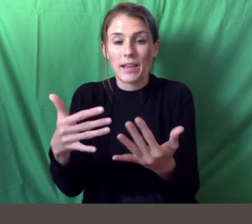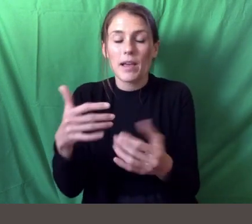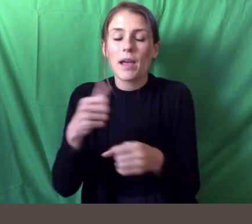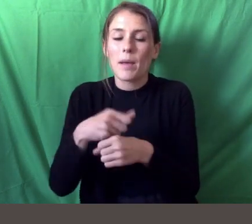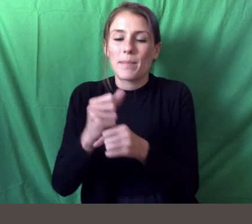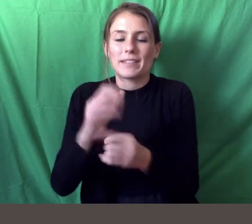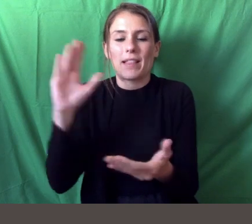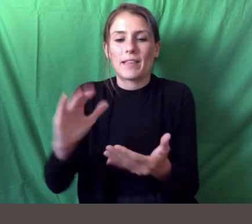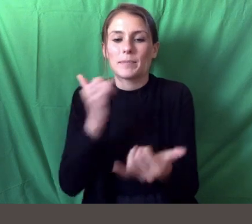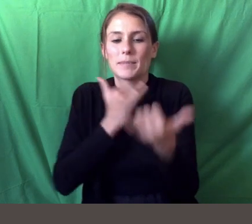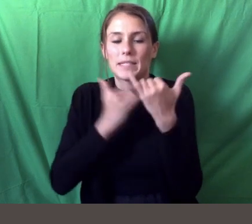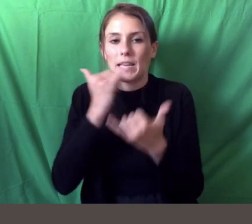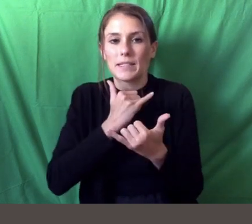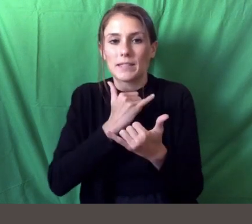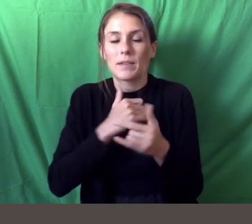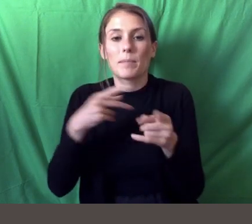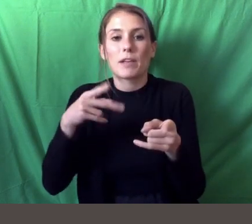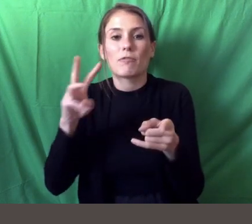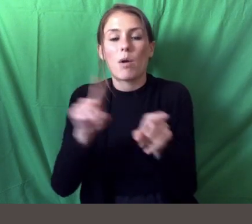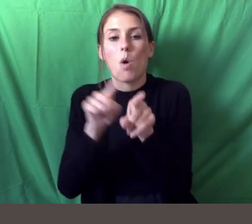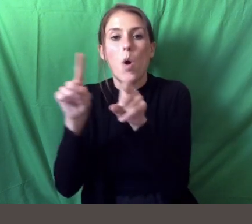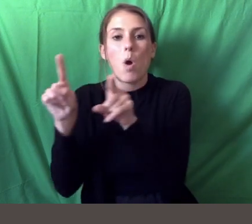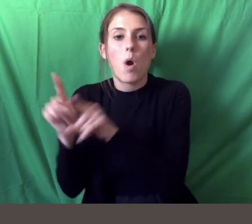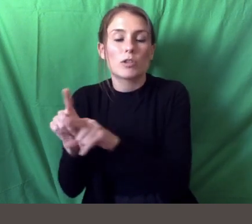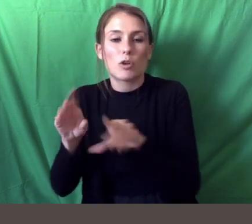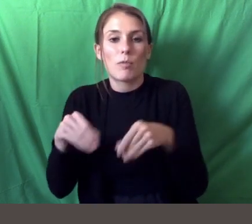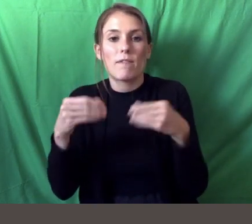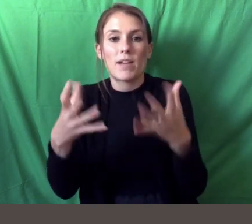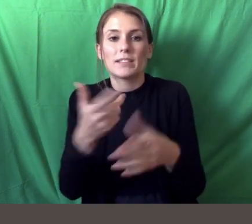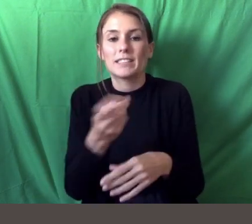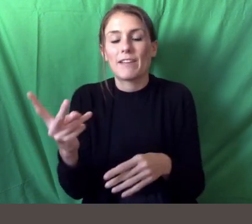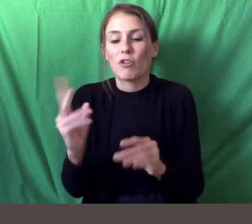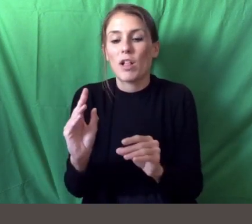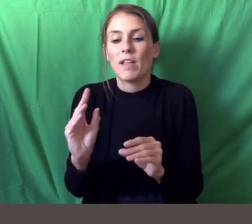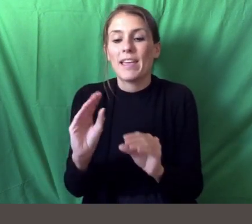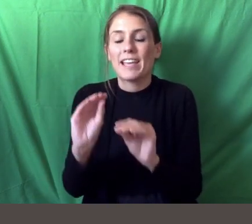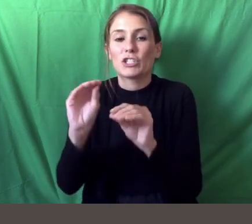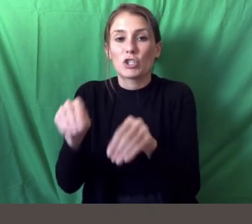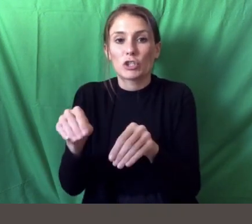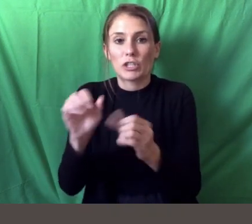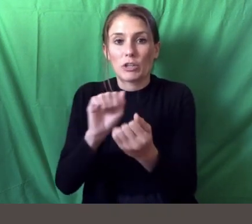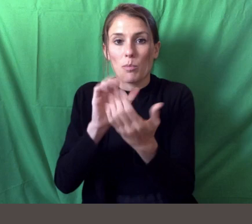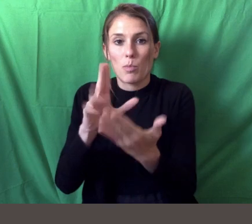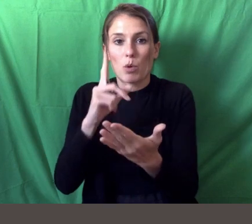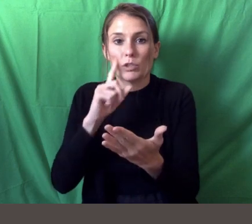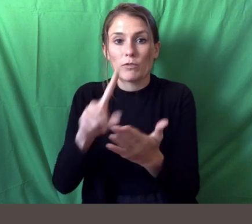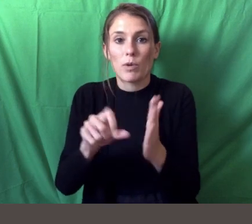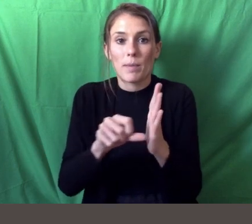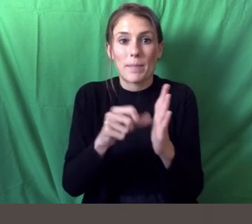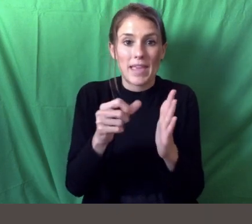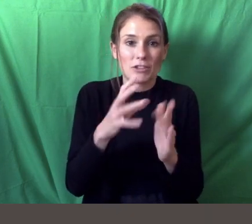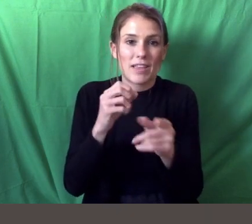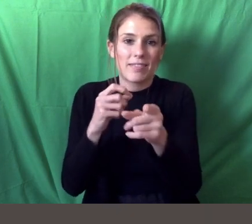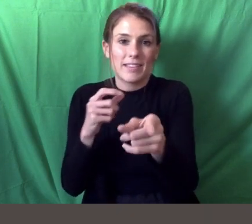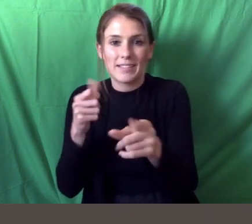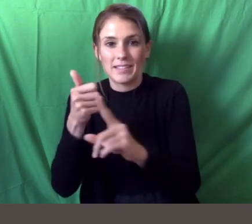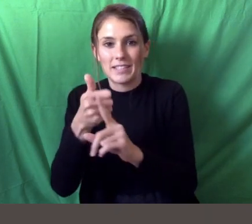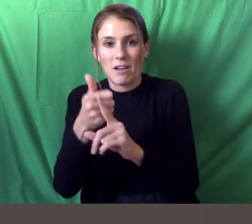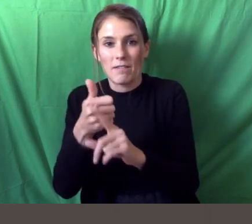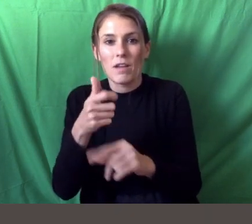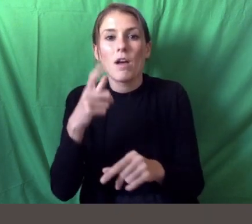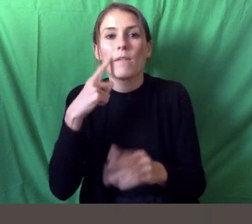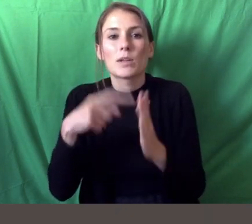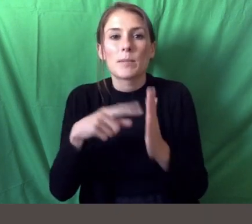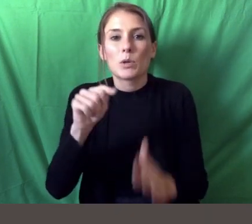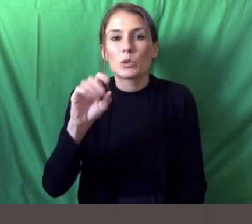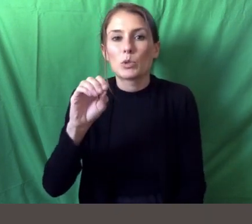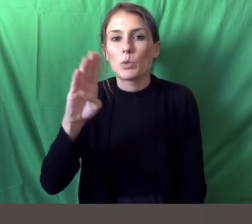PlayWright also provides several assertion methods for both elements and the page itself, such as the to_be_visible method.